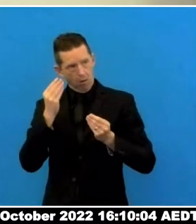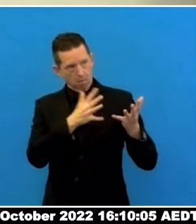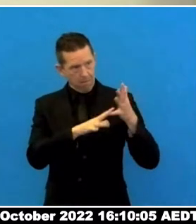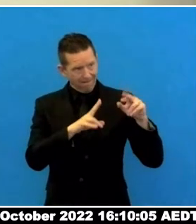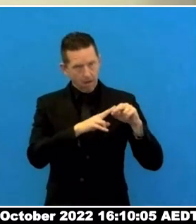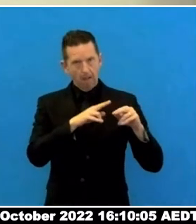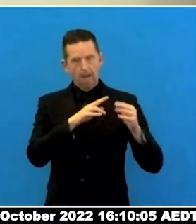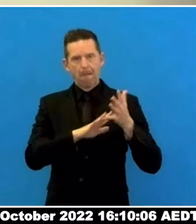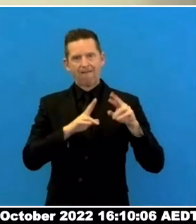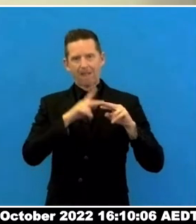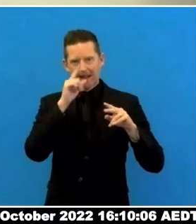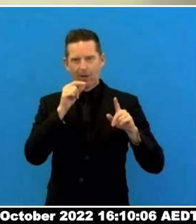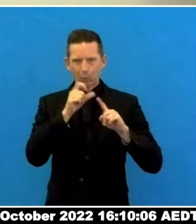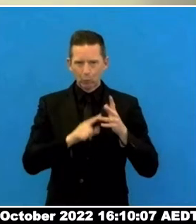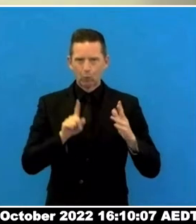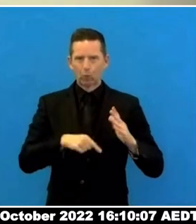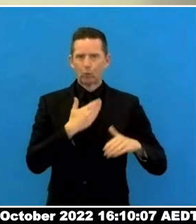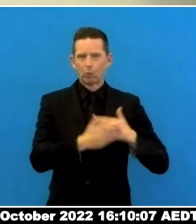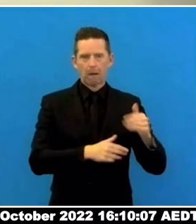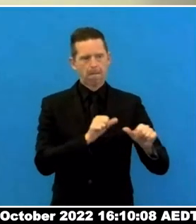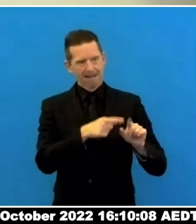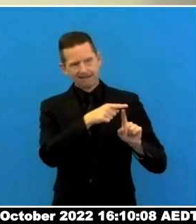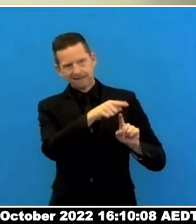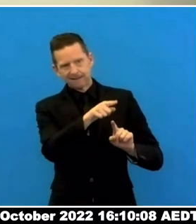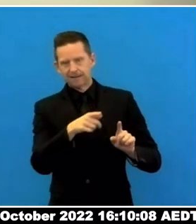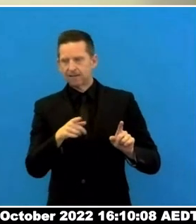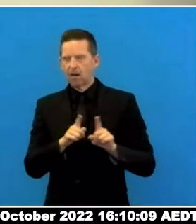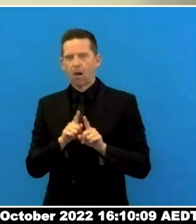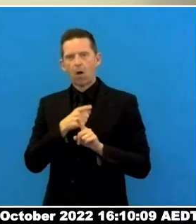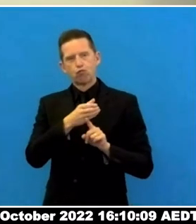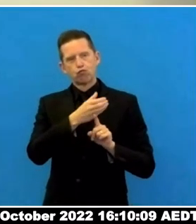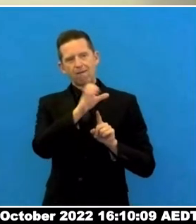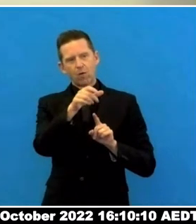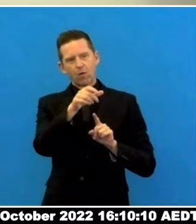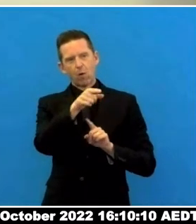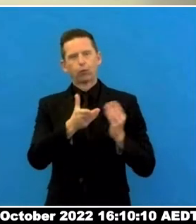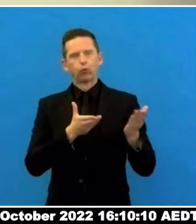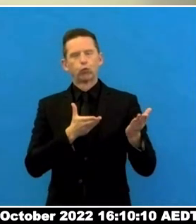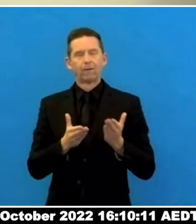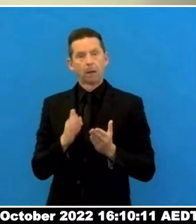of accessing that service. So, maybe the parents feel that okay, it's okay,